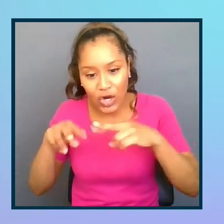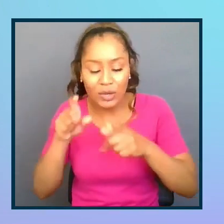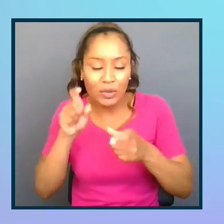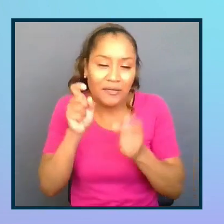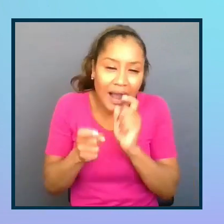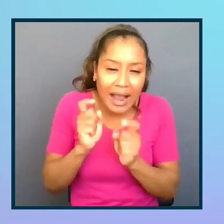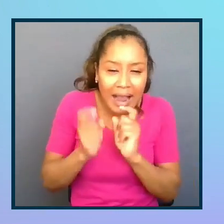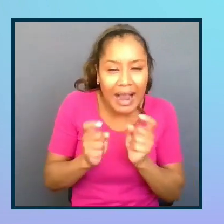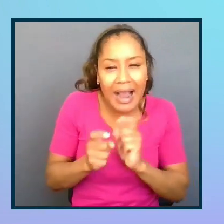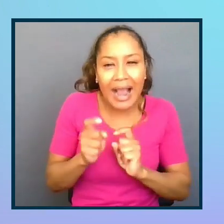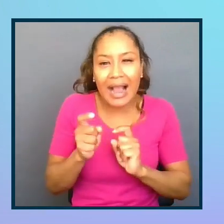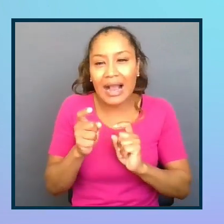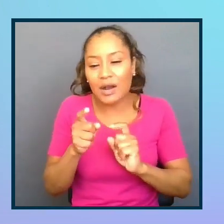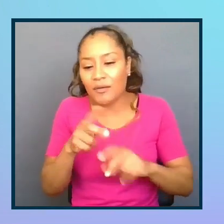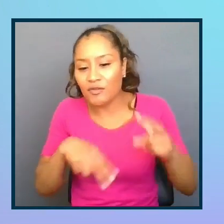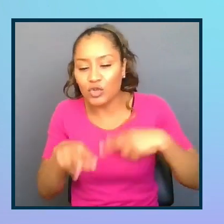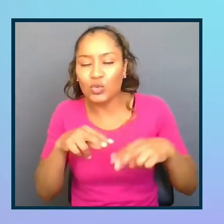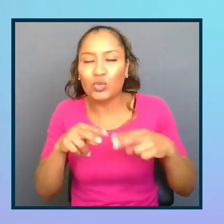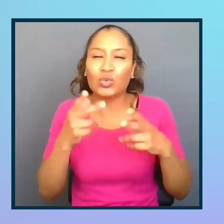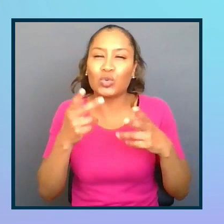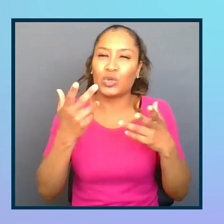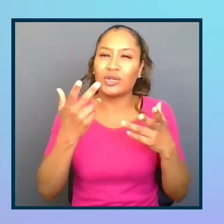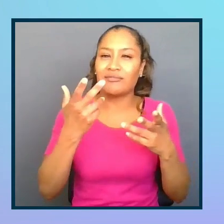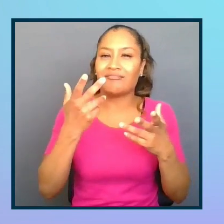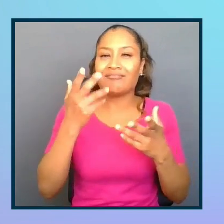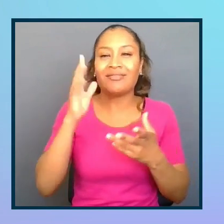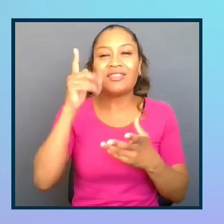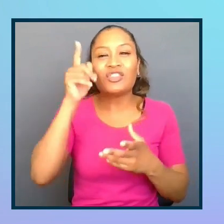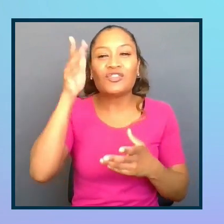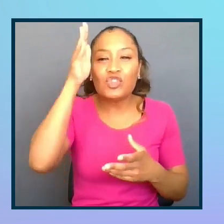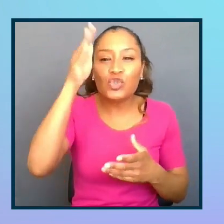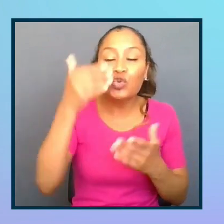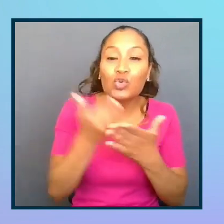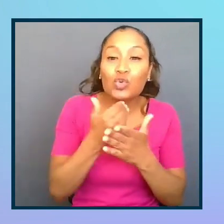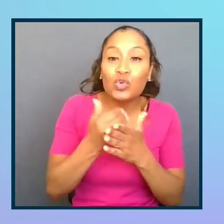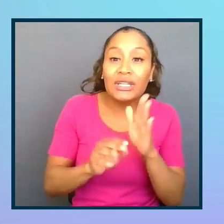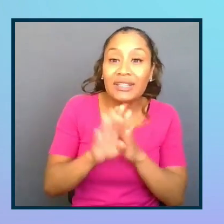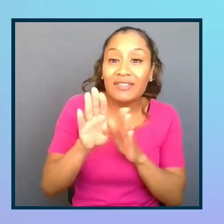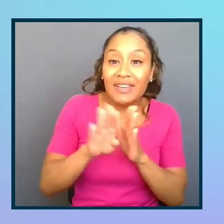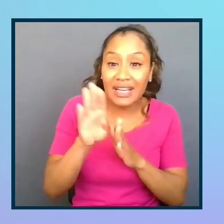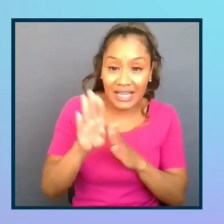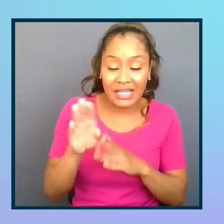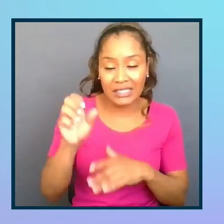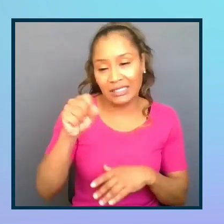And certainly we've done a sort of feature new developments, it's something that we do constantly feed in